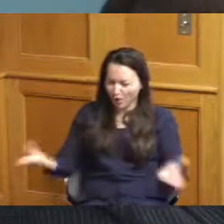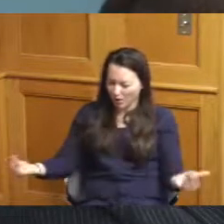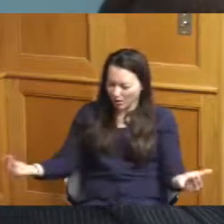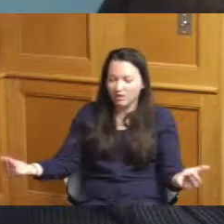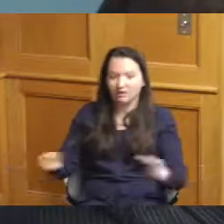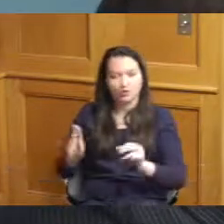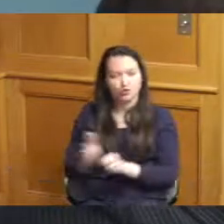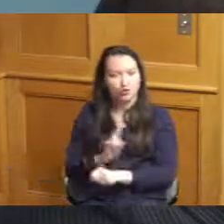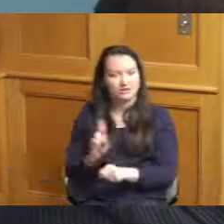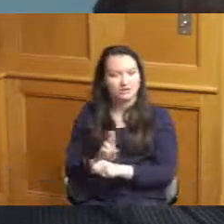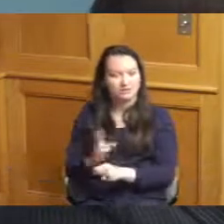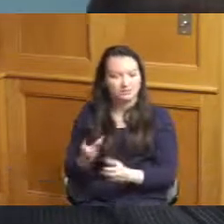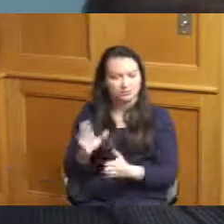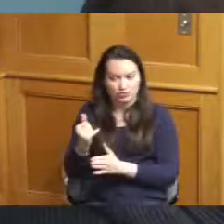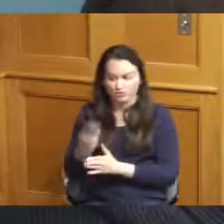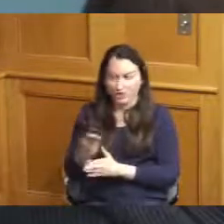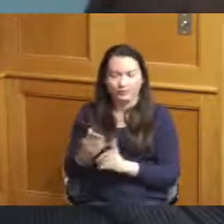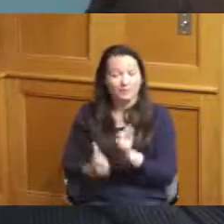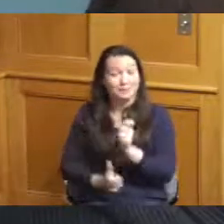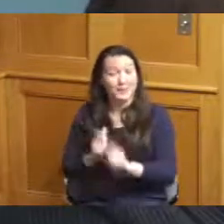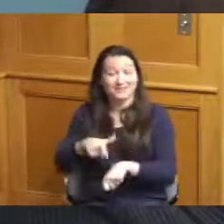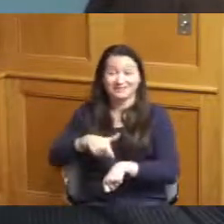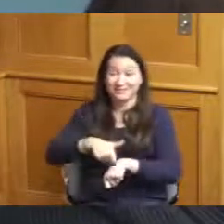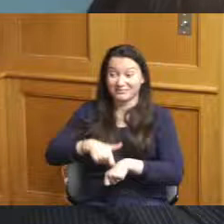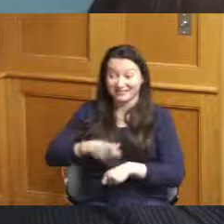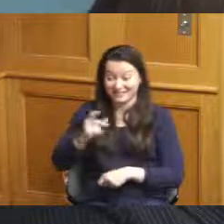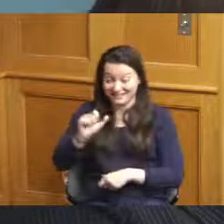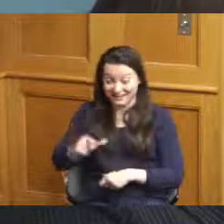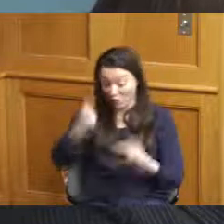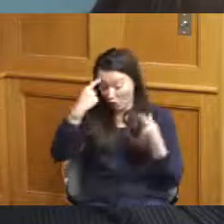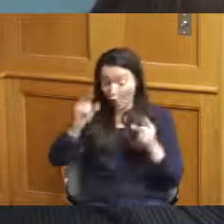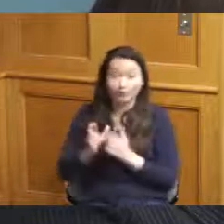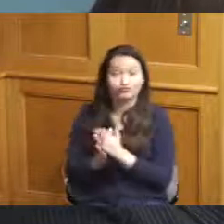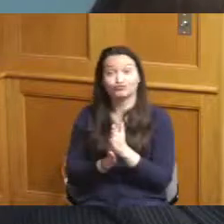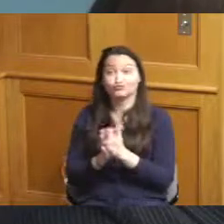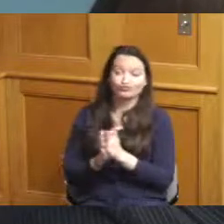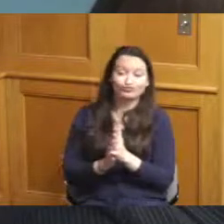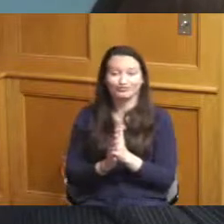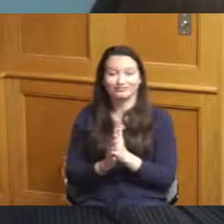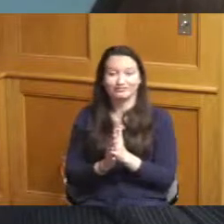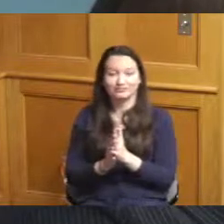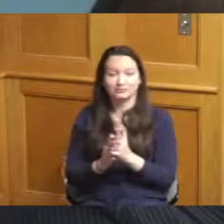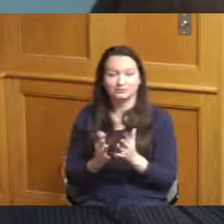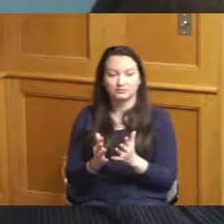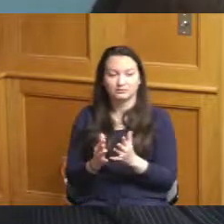these things to bring jobs and most of the time these deals come you've seen them for 20 years